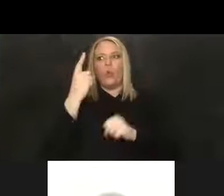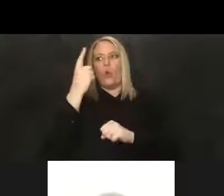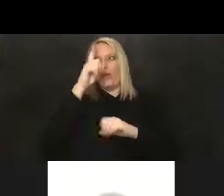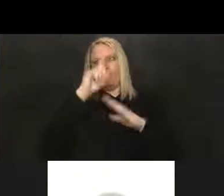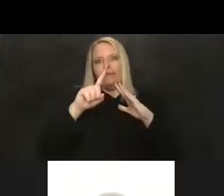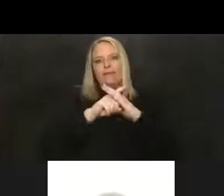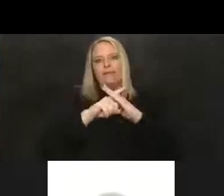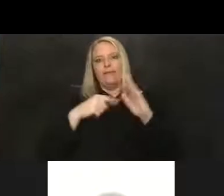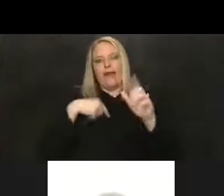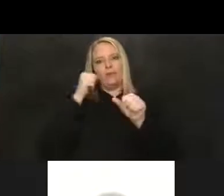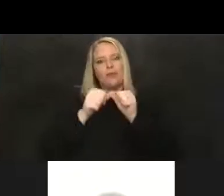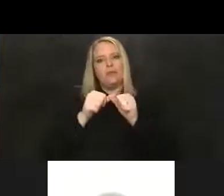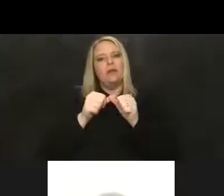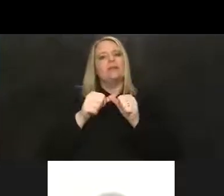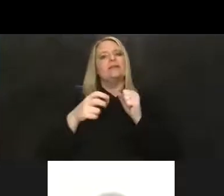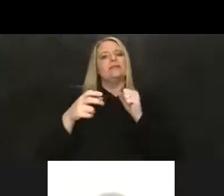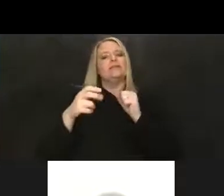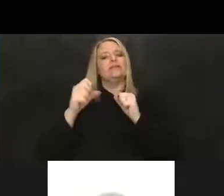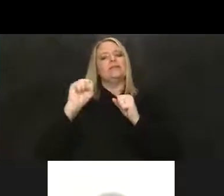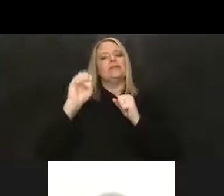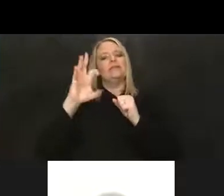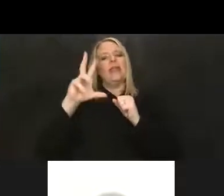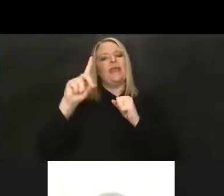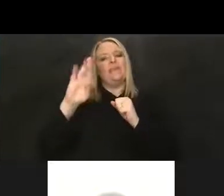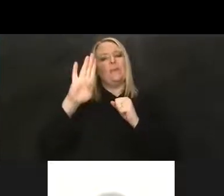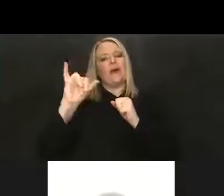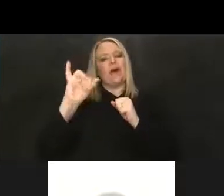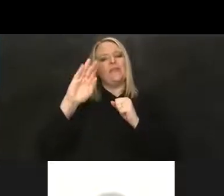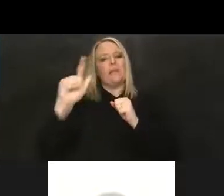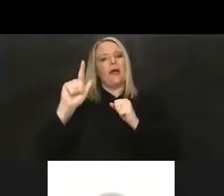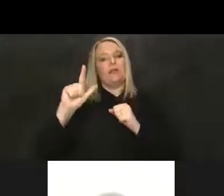was on 'Saved by the Bell' where Zack Morris met a girl at a swimming pool, and they were swimming